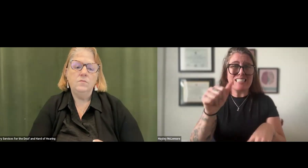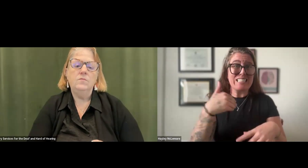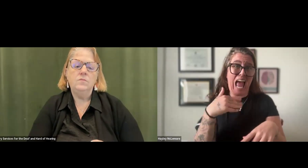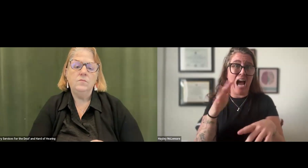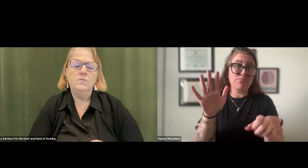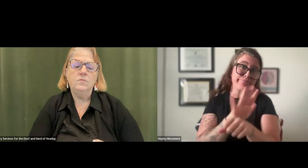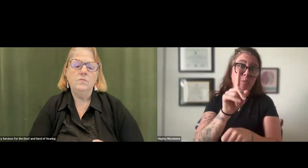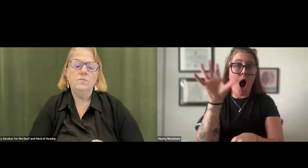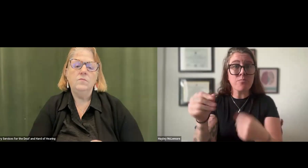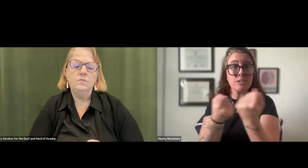thrive in their daily lives.